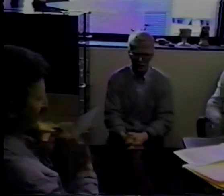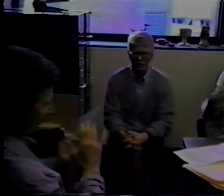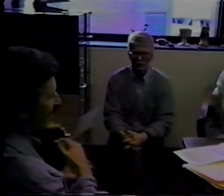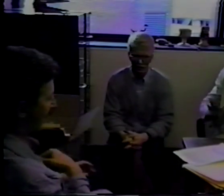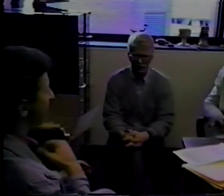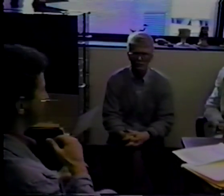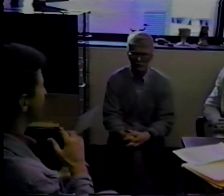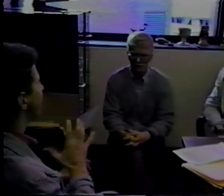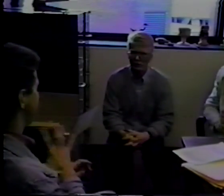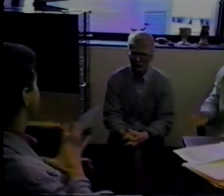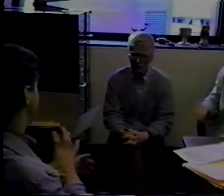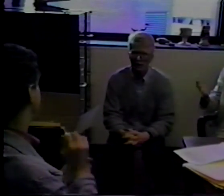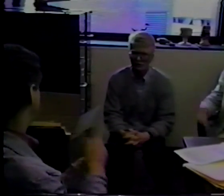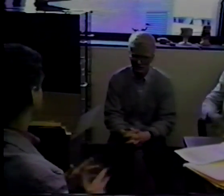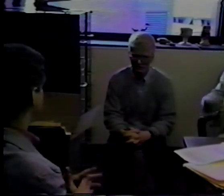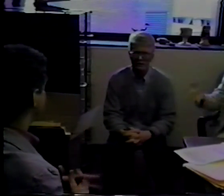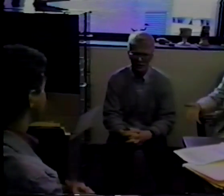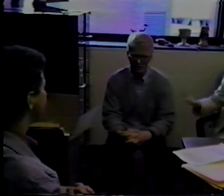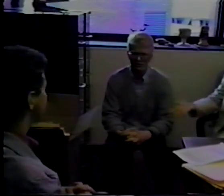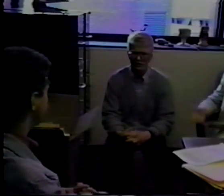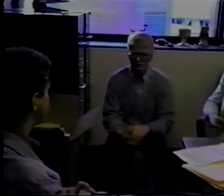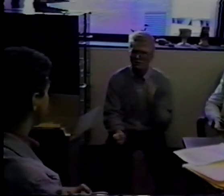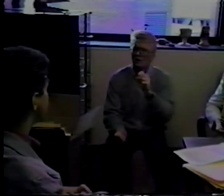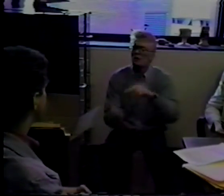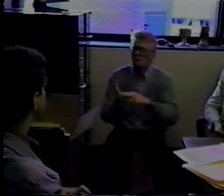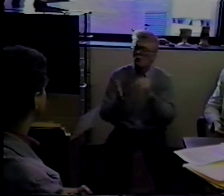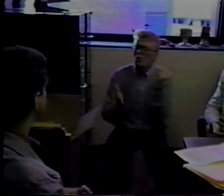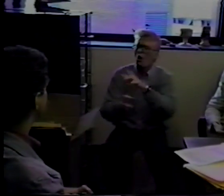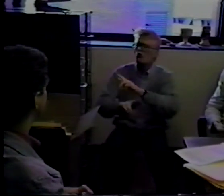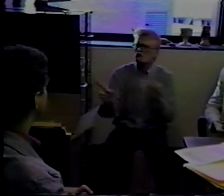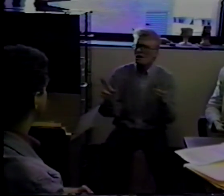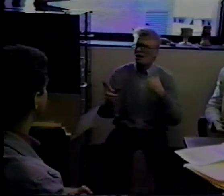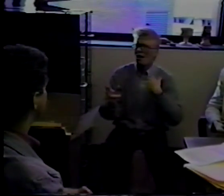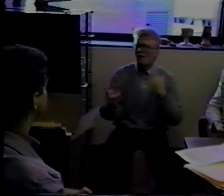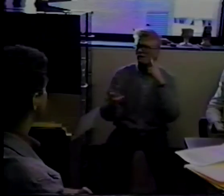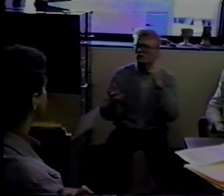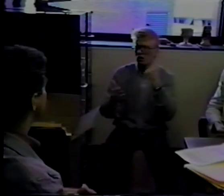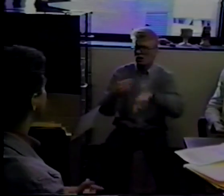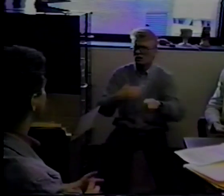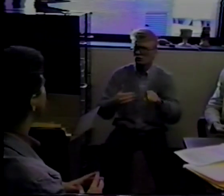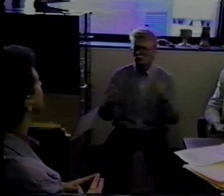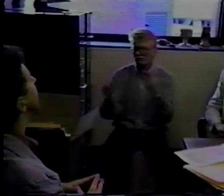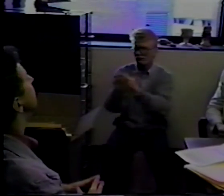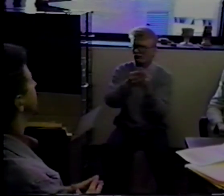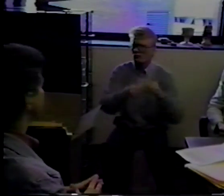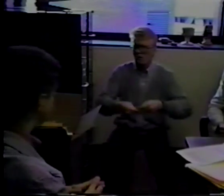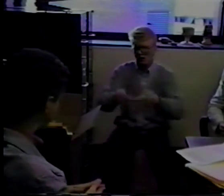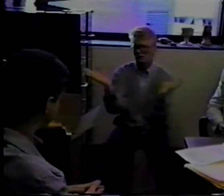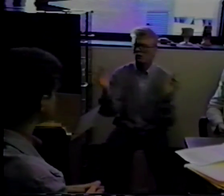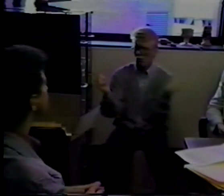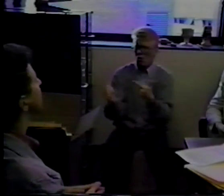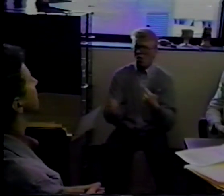Professor: and then we will have all of them ready